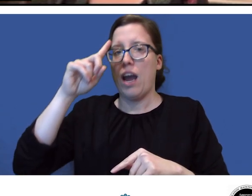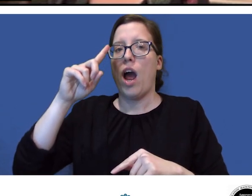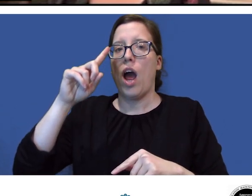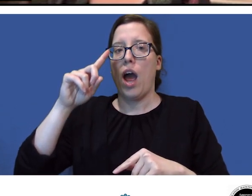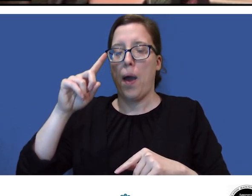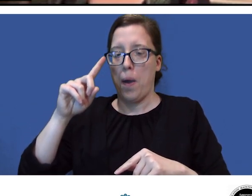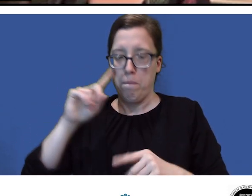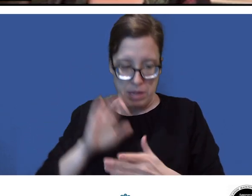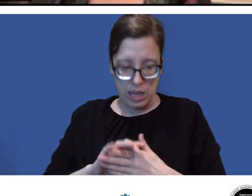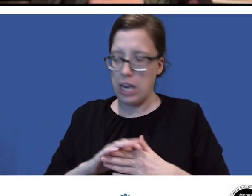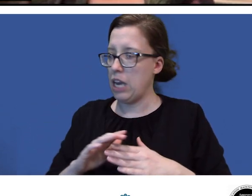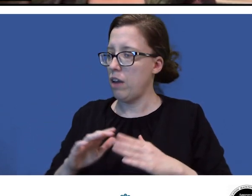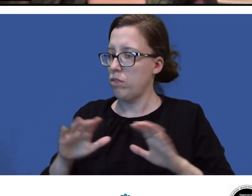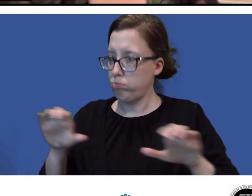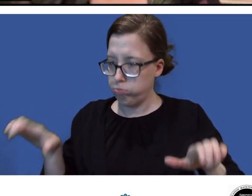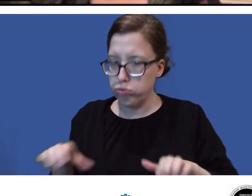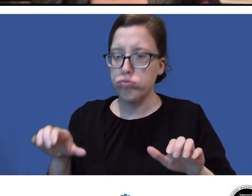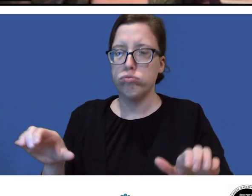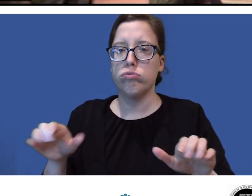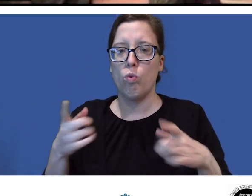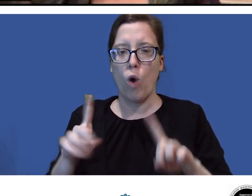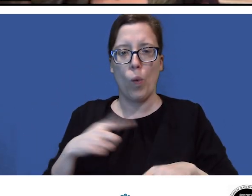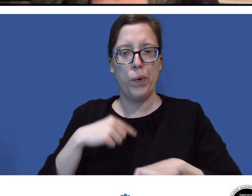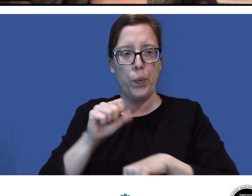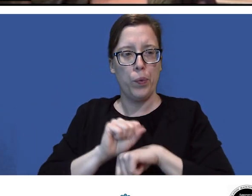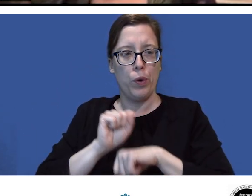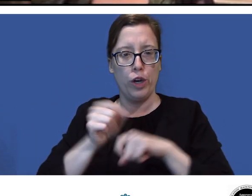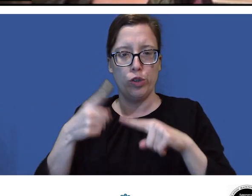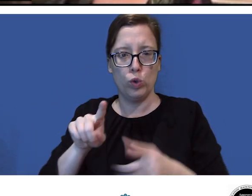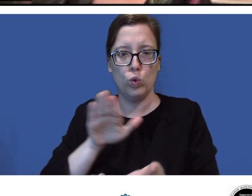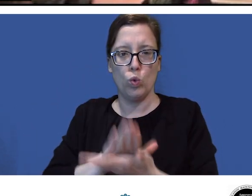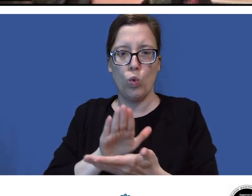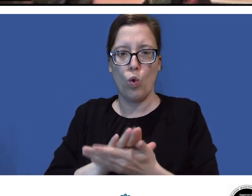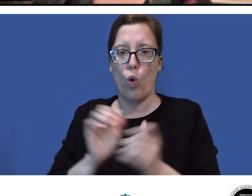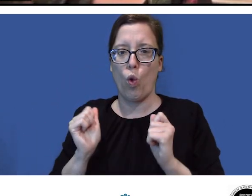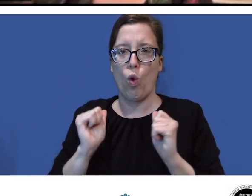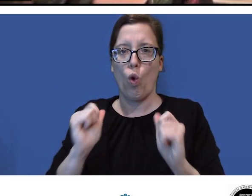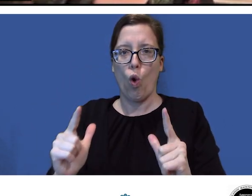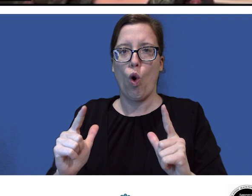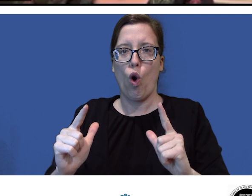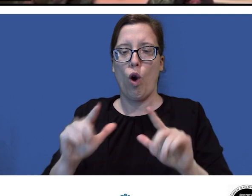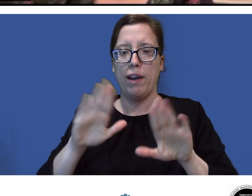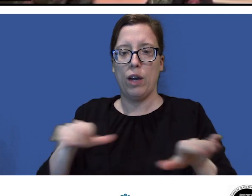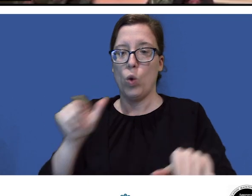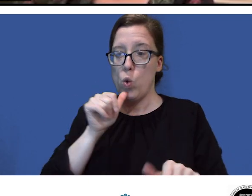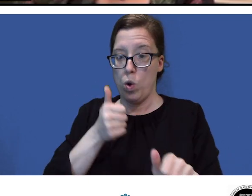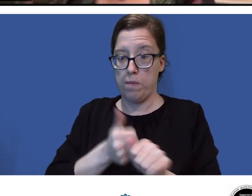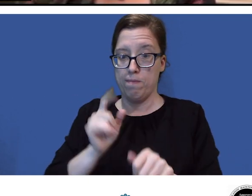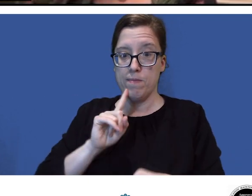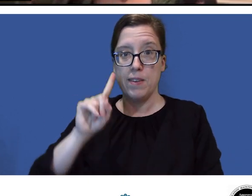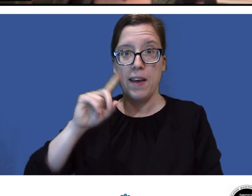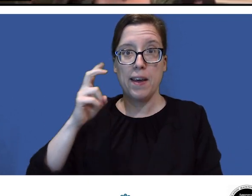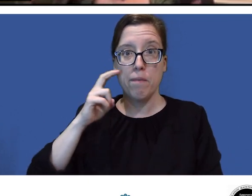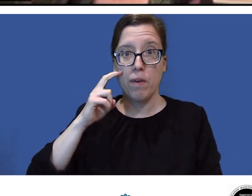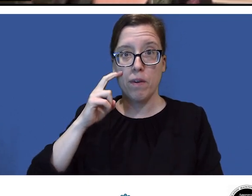that all the kiddos who experience deafblindness do struggle in some way